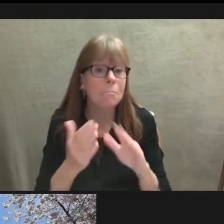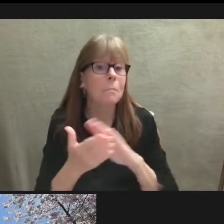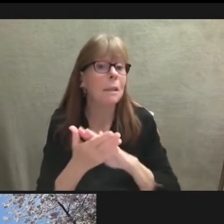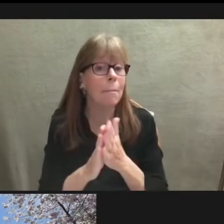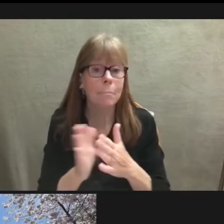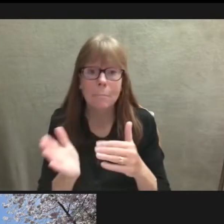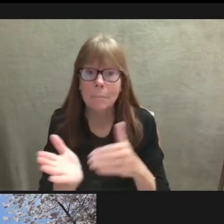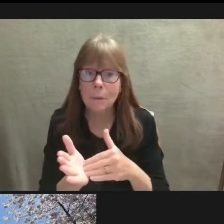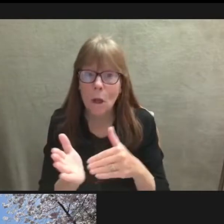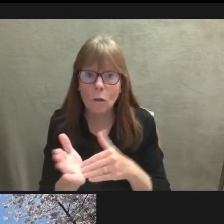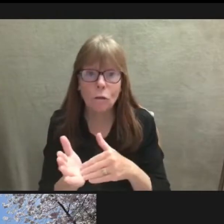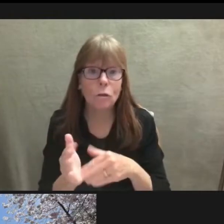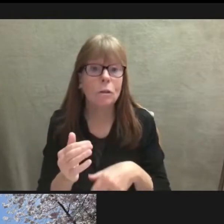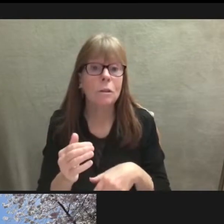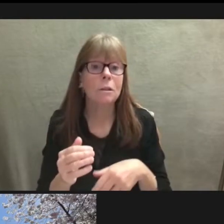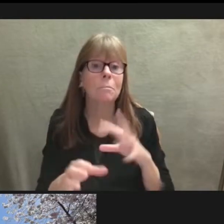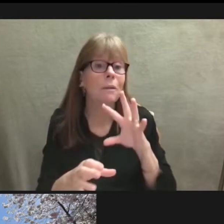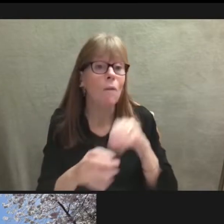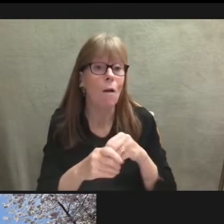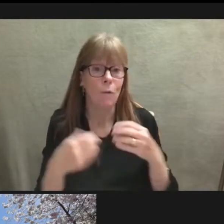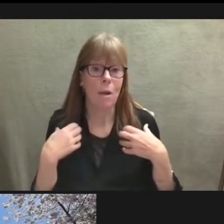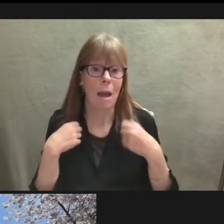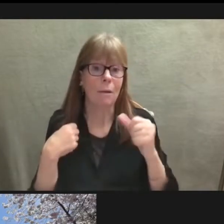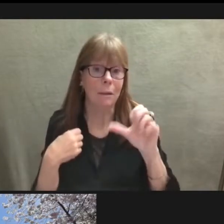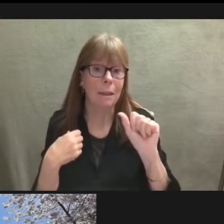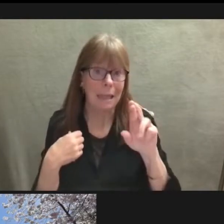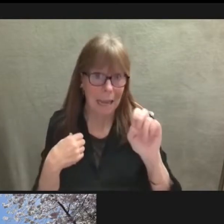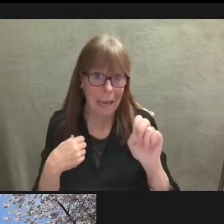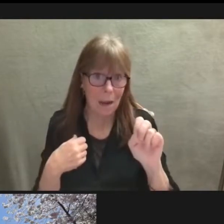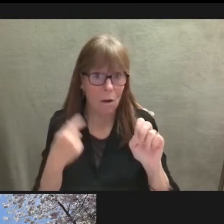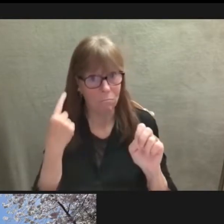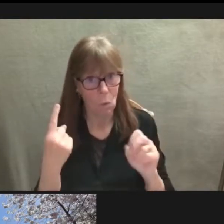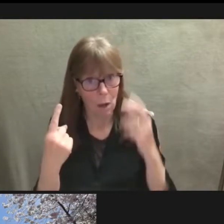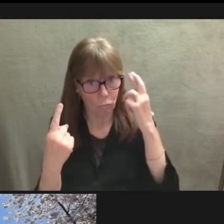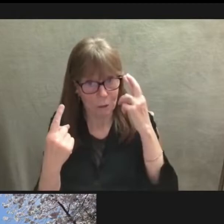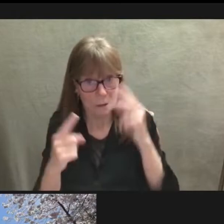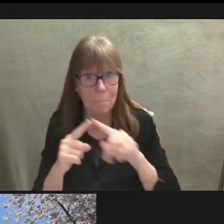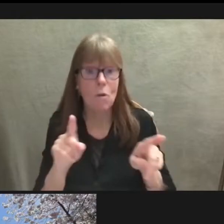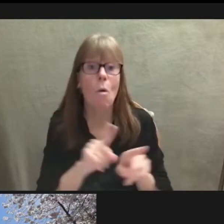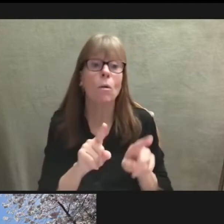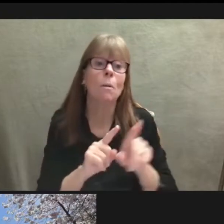and get involved in healthcare professions, but also people with disabilities in public health,